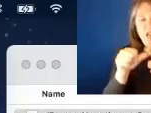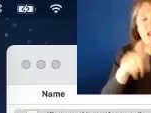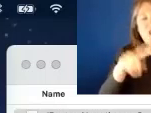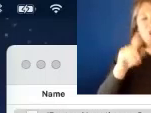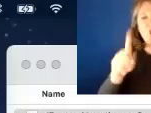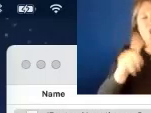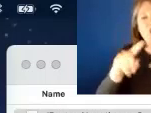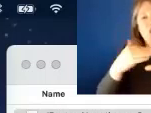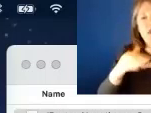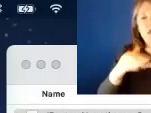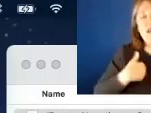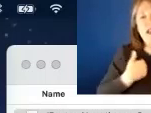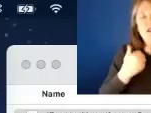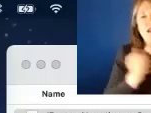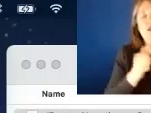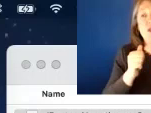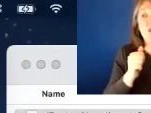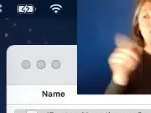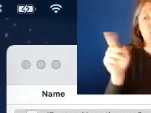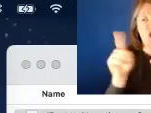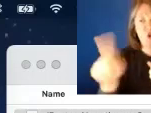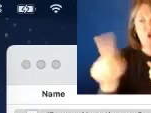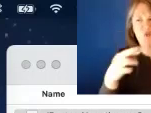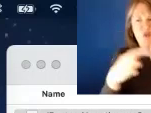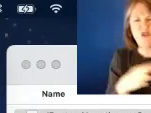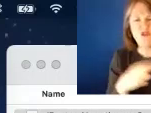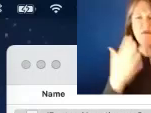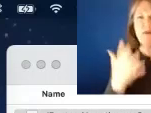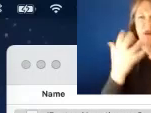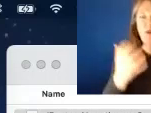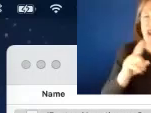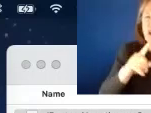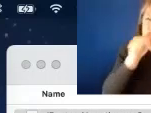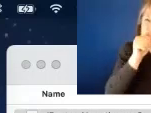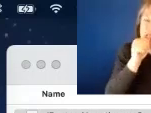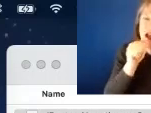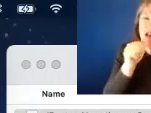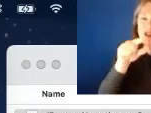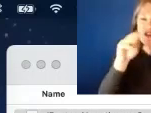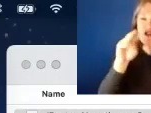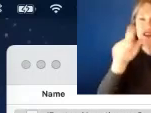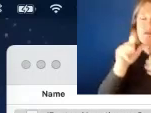address with which you registered, maybe you wanted to your private Gmail address here,